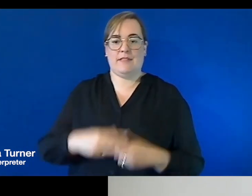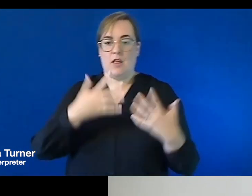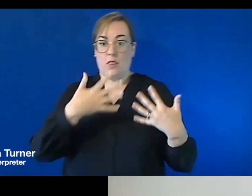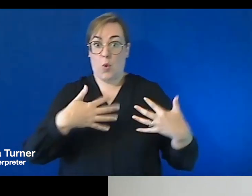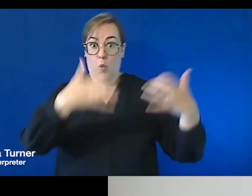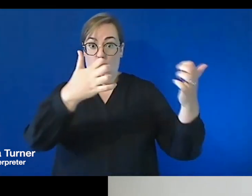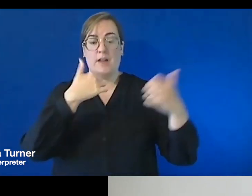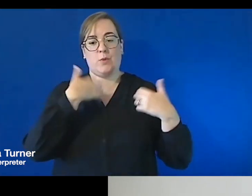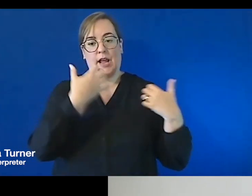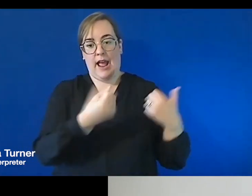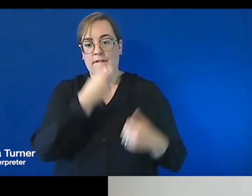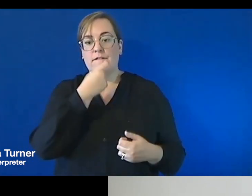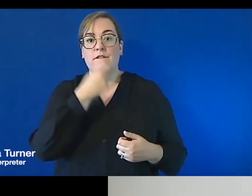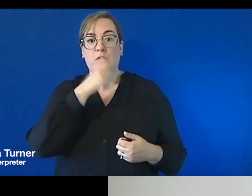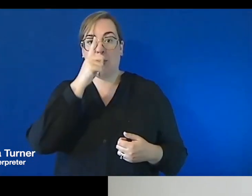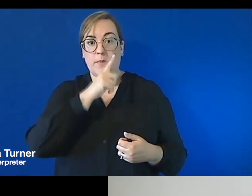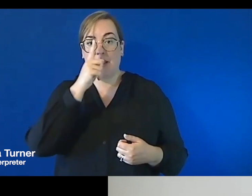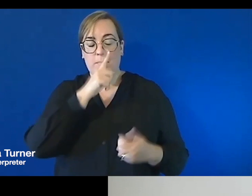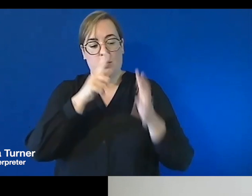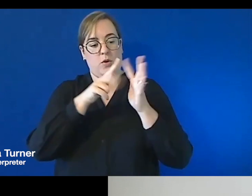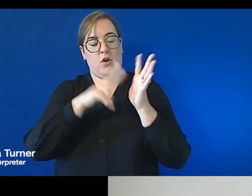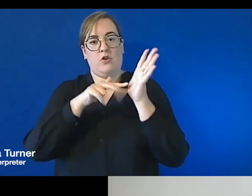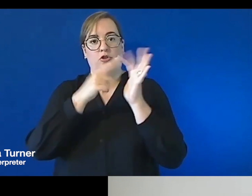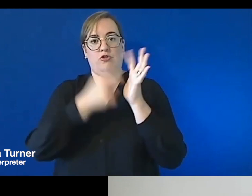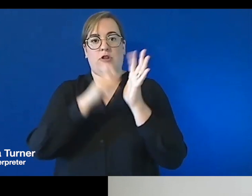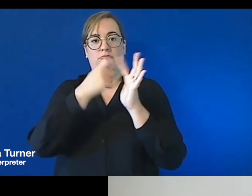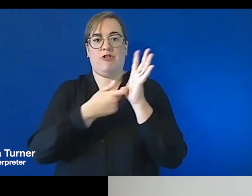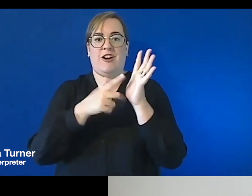quite a number of entrepreneurs and startups who are, you know participating and listening